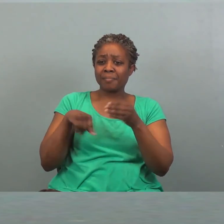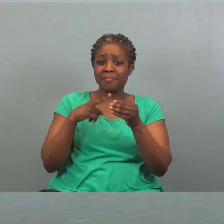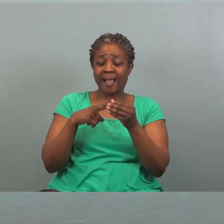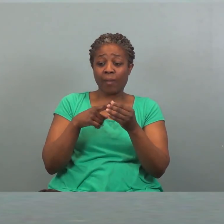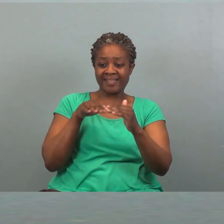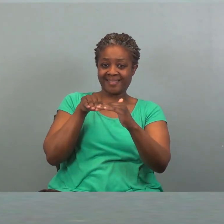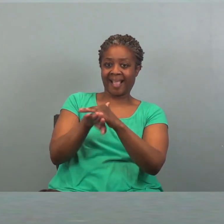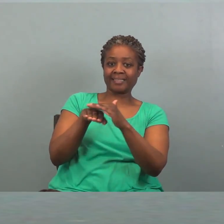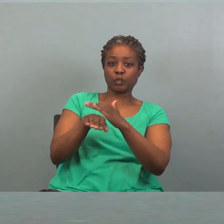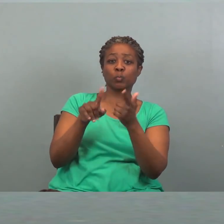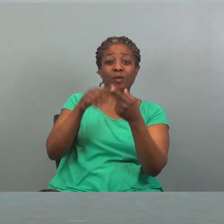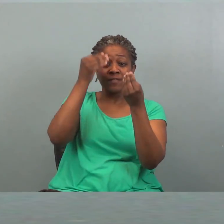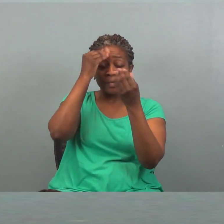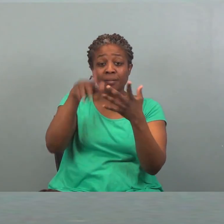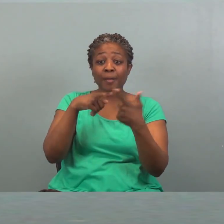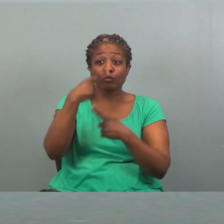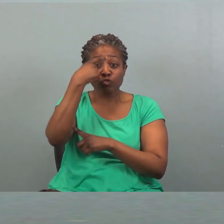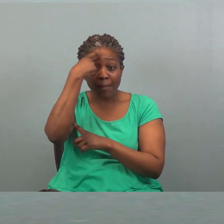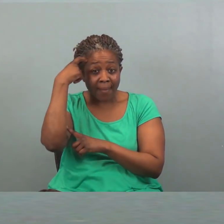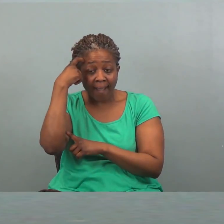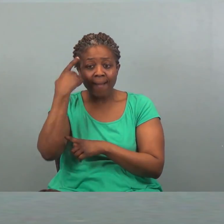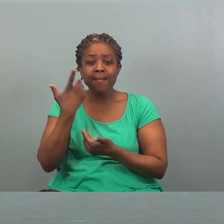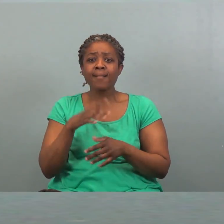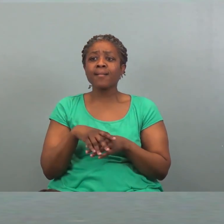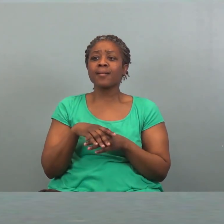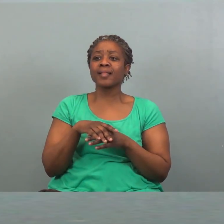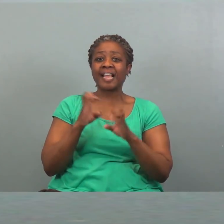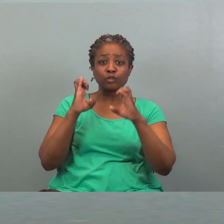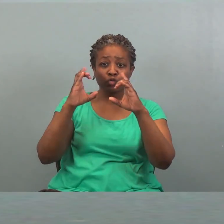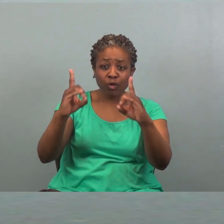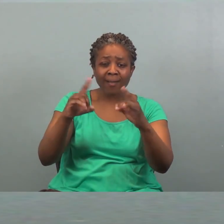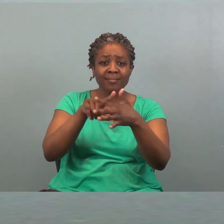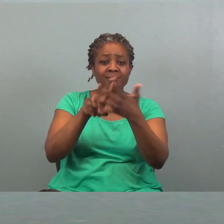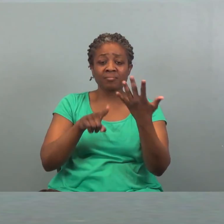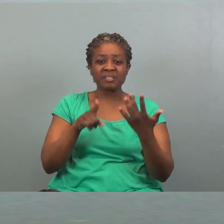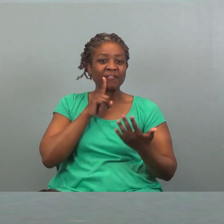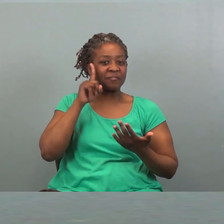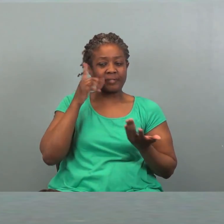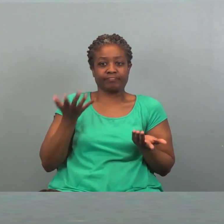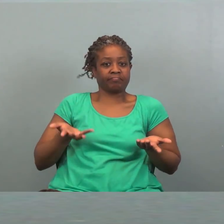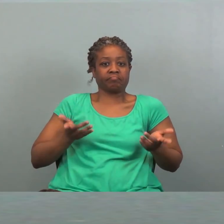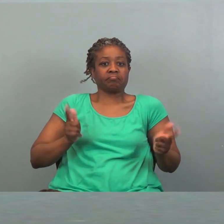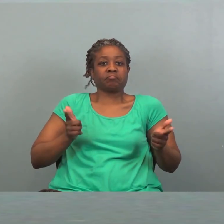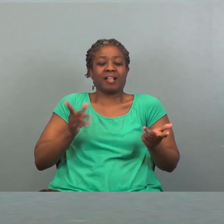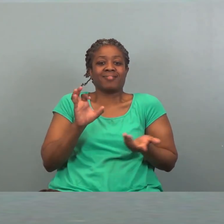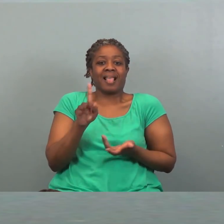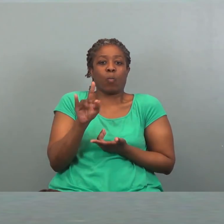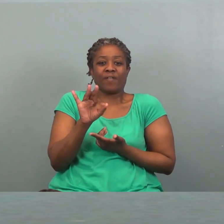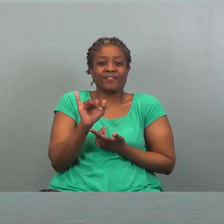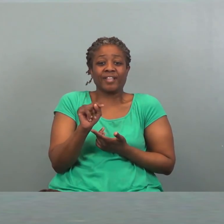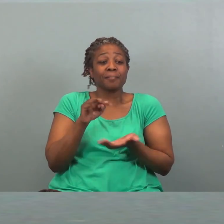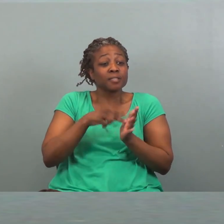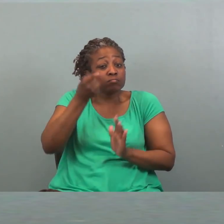As I've mentioned before, Deaf people have limited access to education and information about trauma.